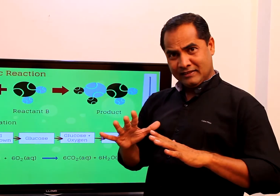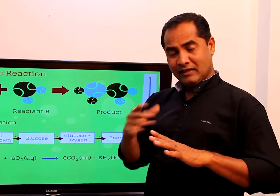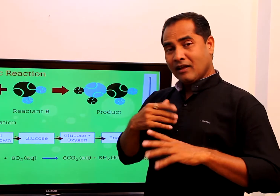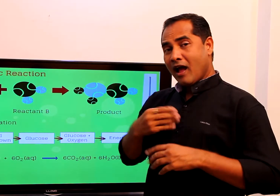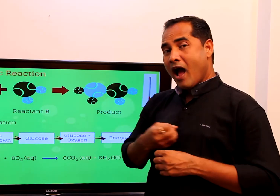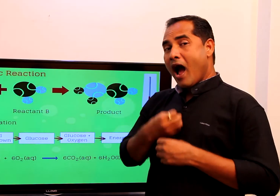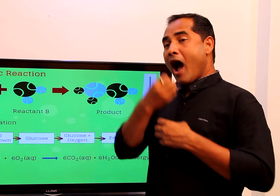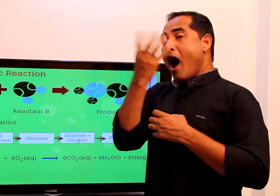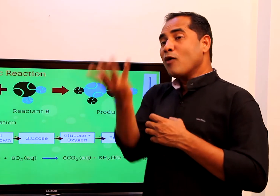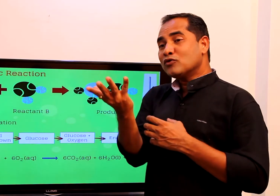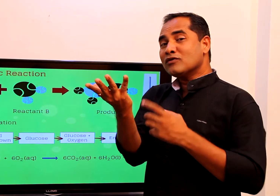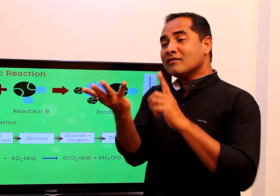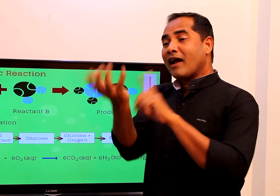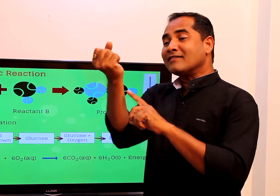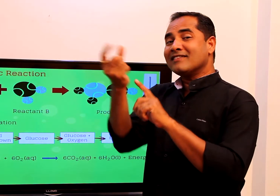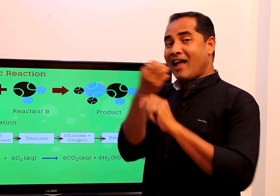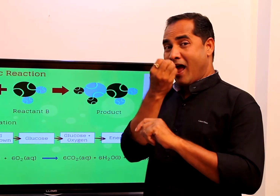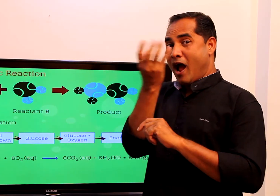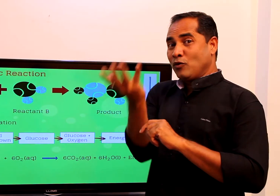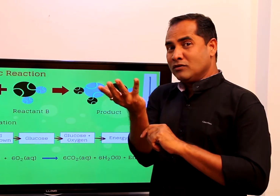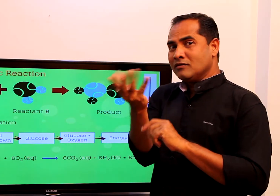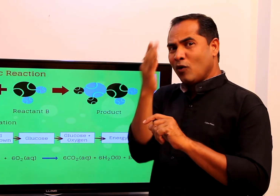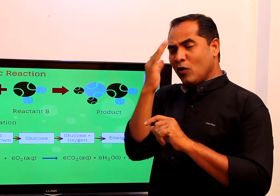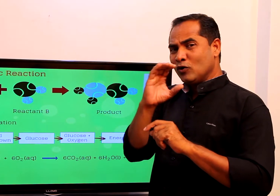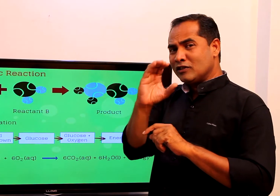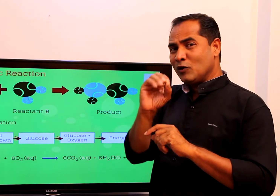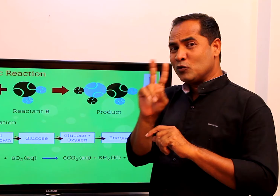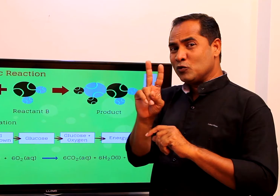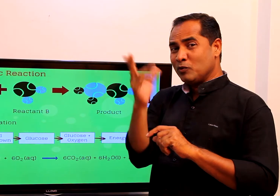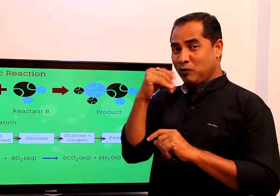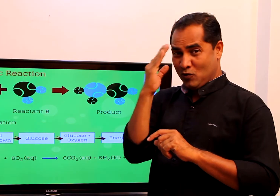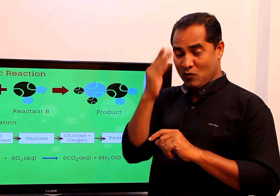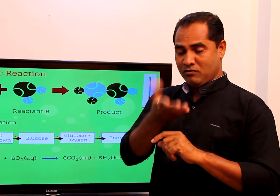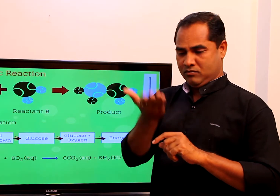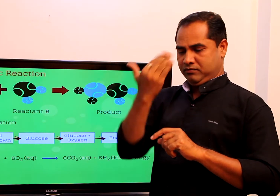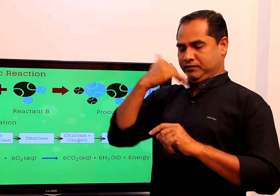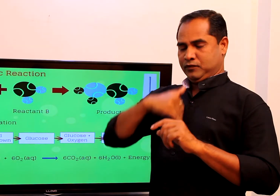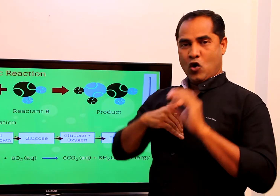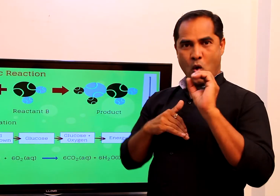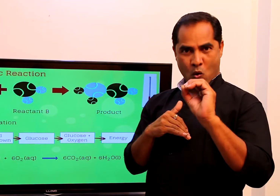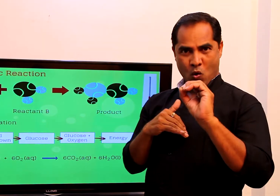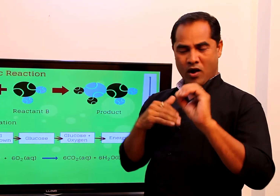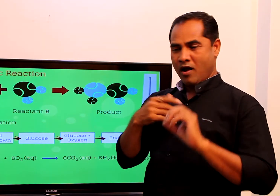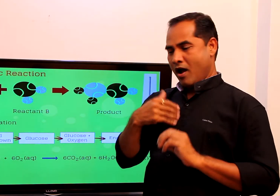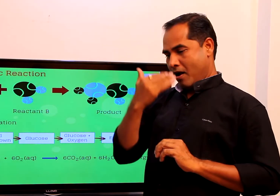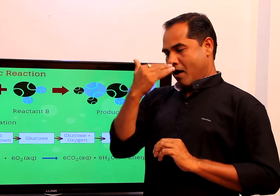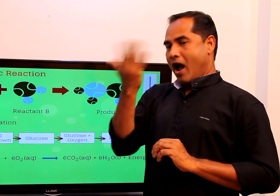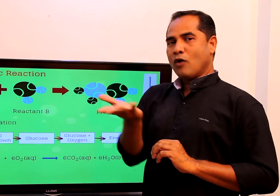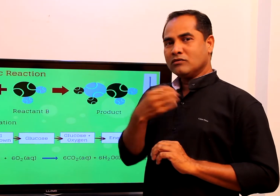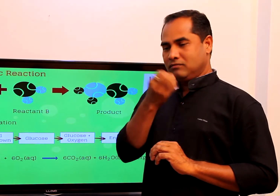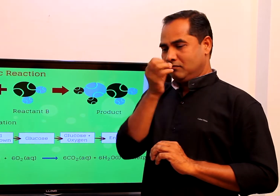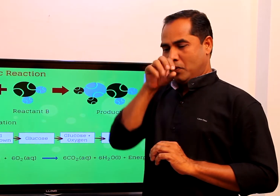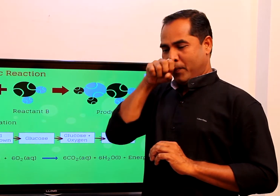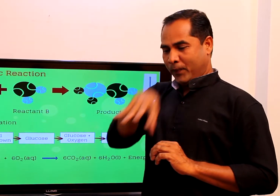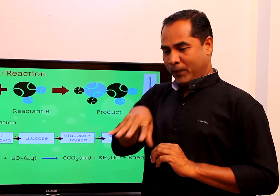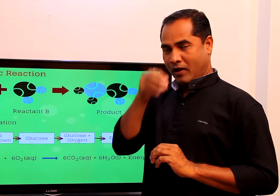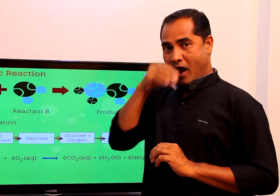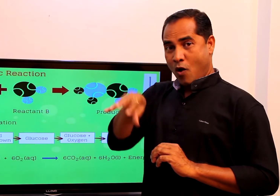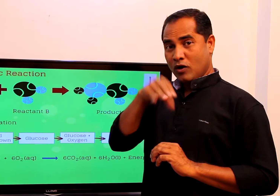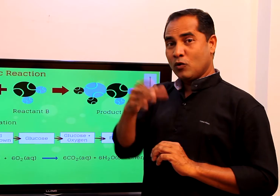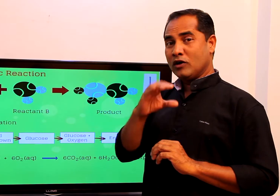So when glucose combines with oxygen carbon dioxide is released. So, as you can see,